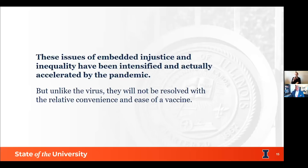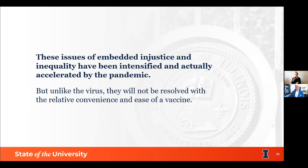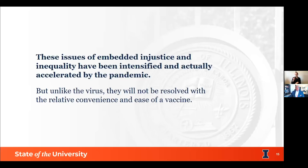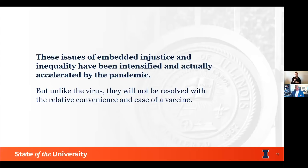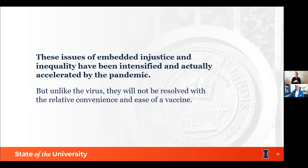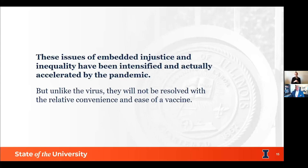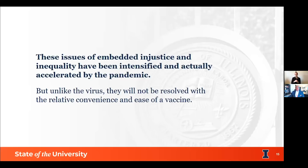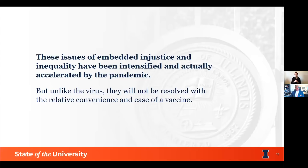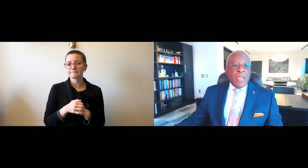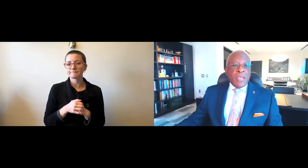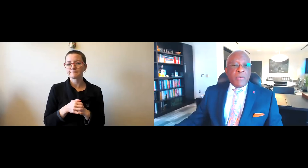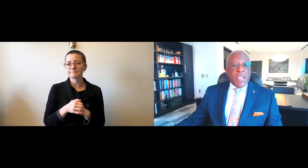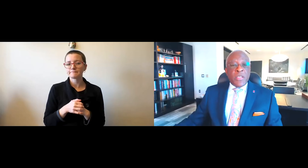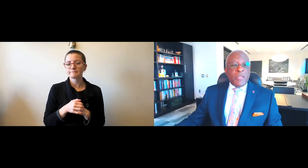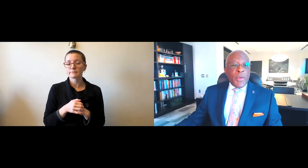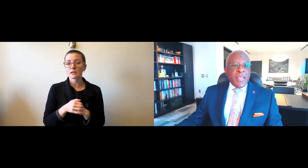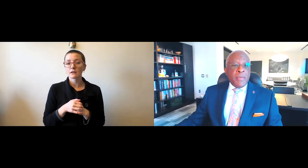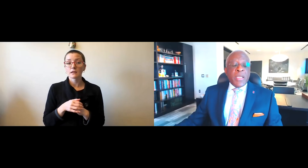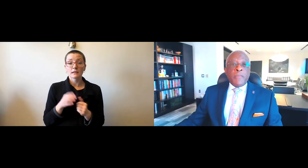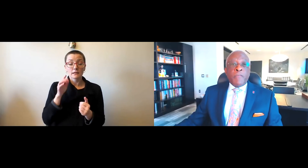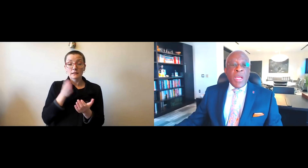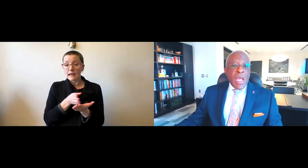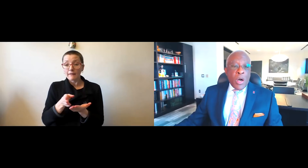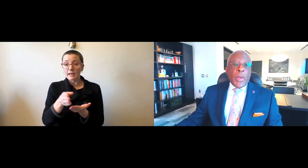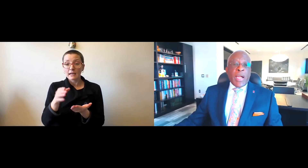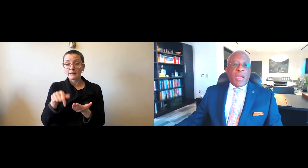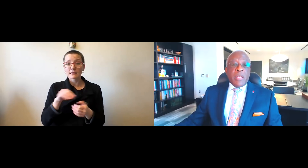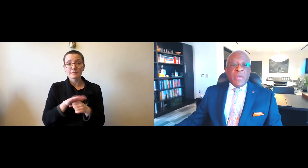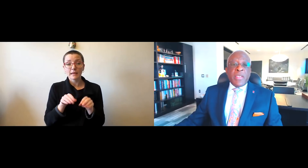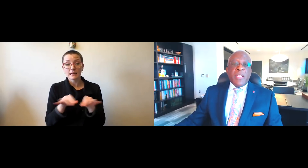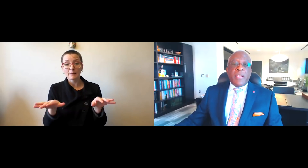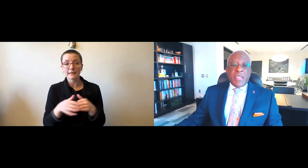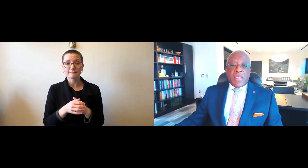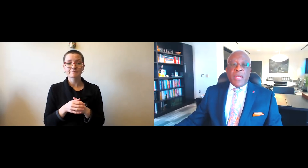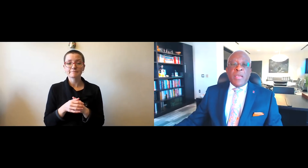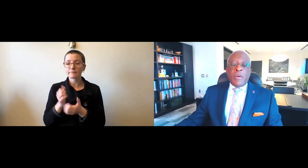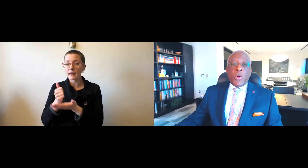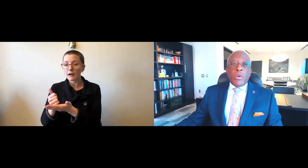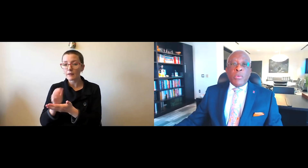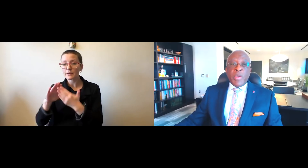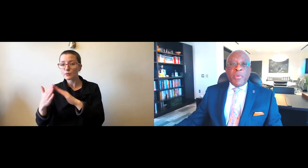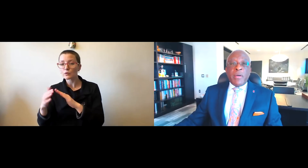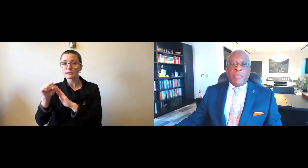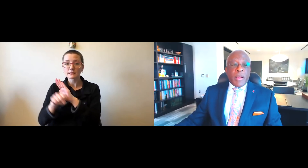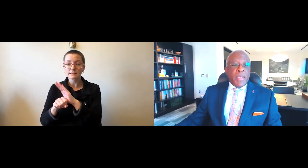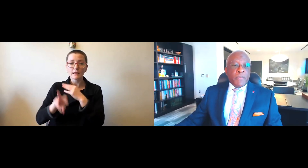Navigating the duration of the pandemic, helping our community and our state and our world, we build from it,